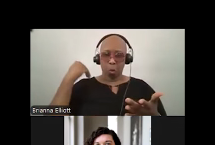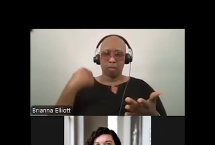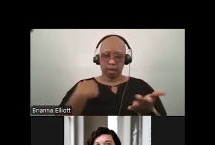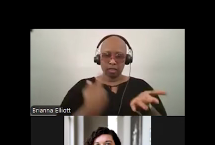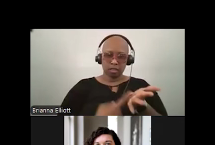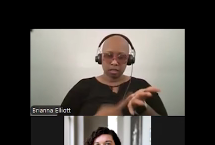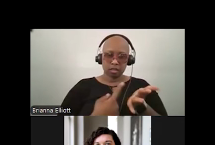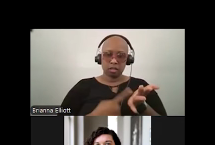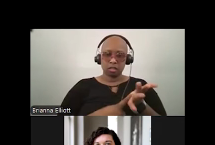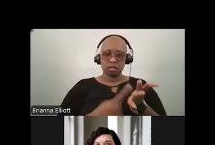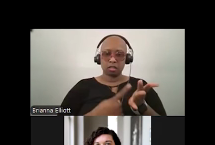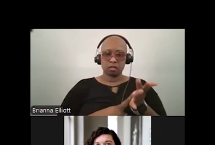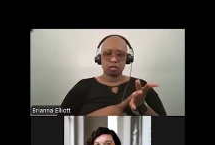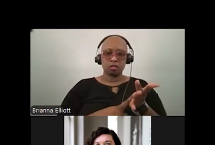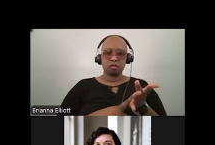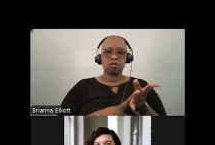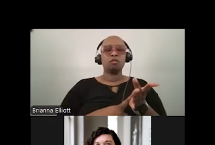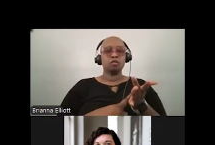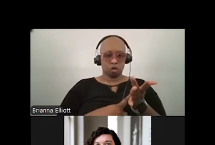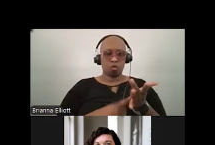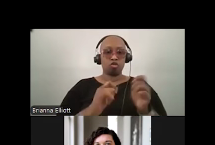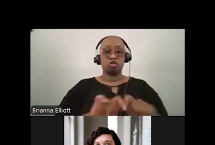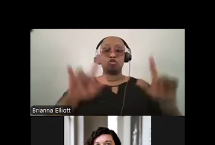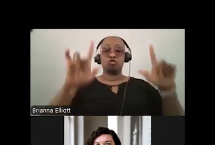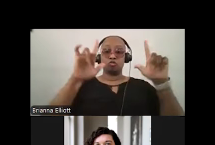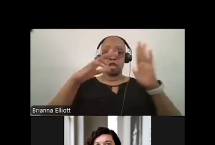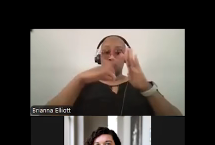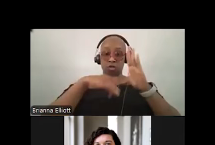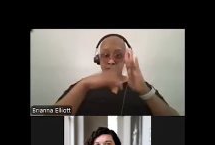want uh when the screen reader goes through it, it's going to use those sheets to help it